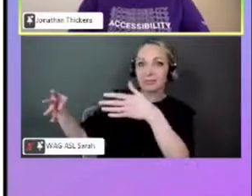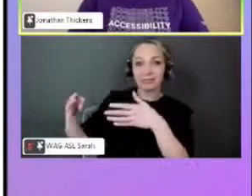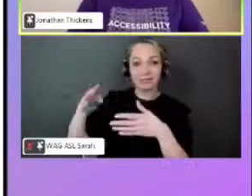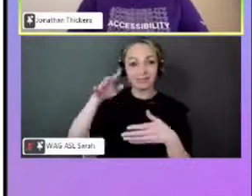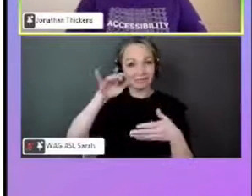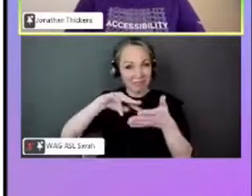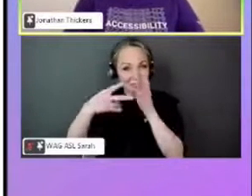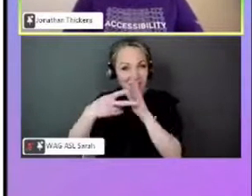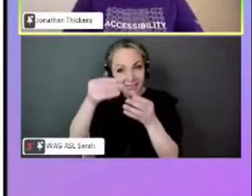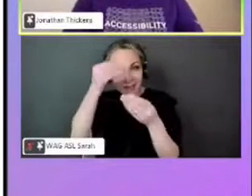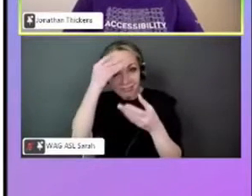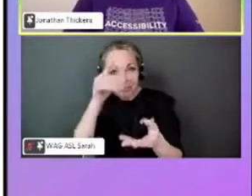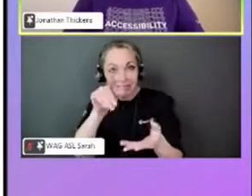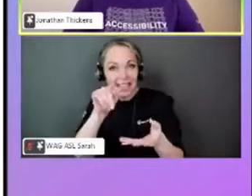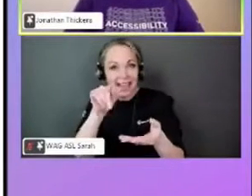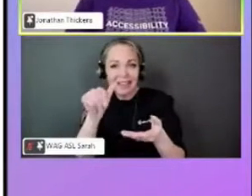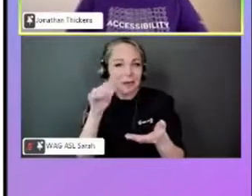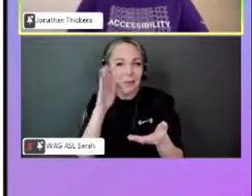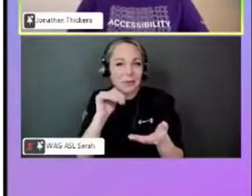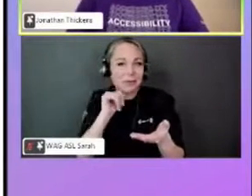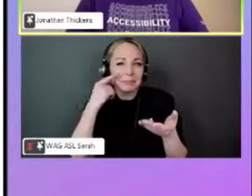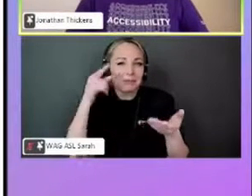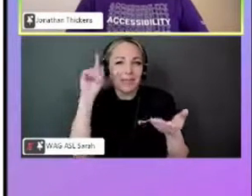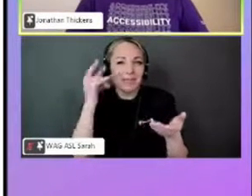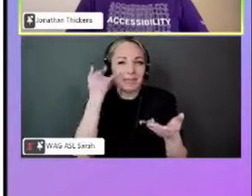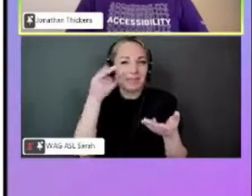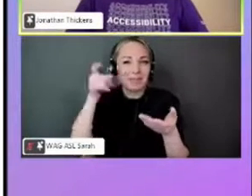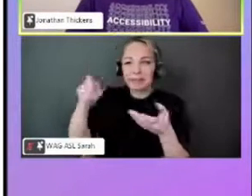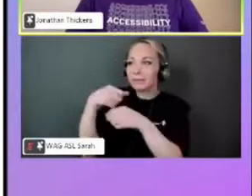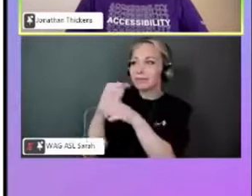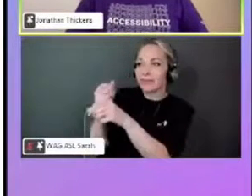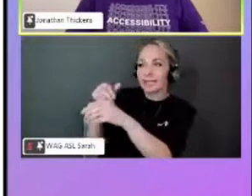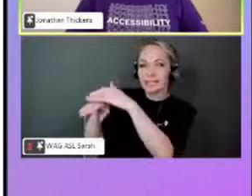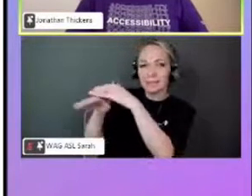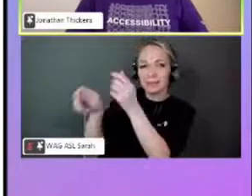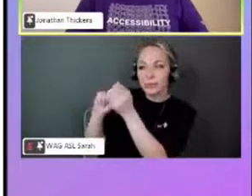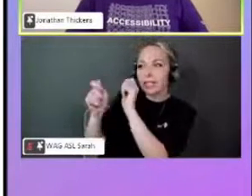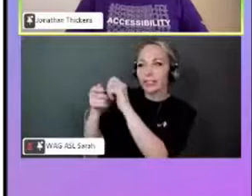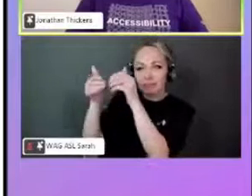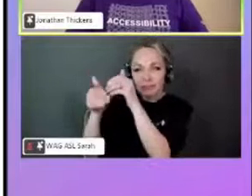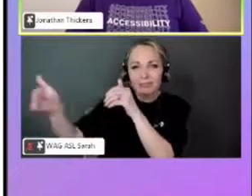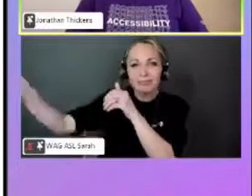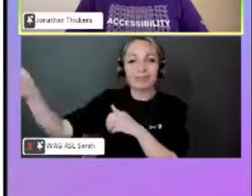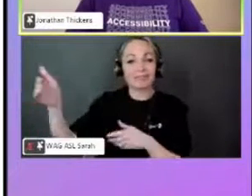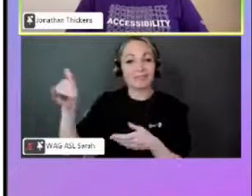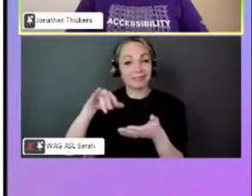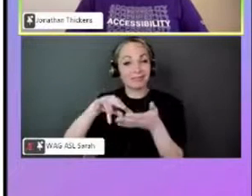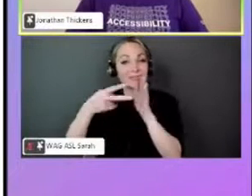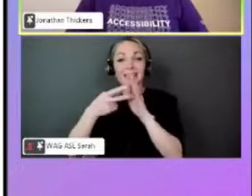when trying to make accessibility changes for good. This is why we've made every view from the top level project